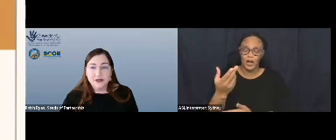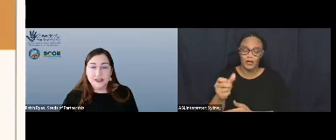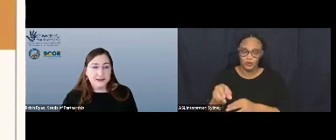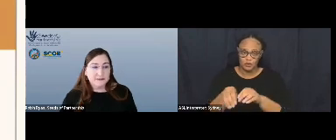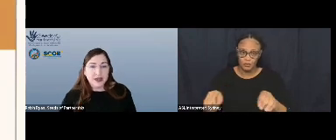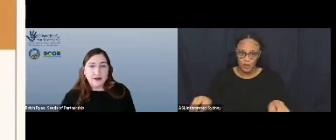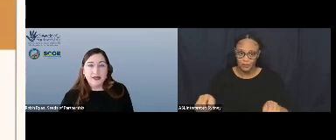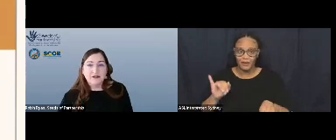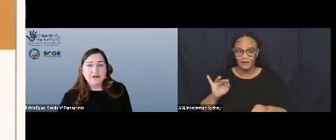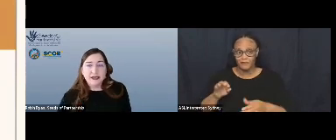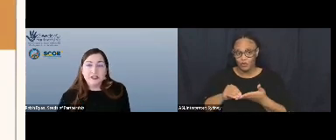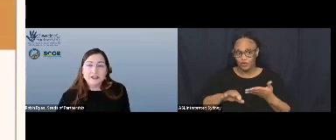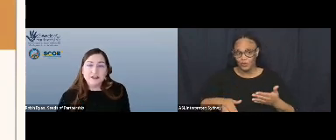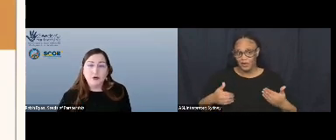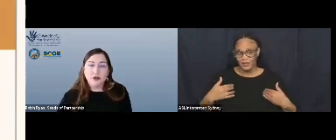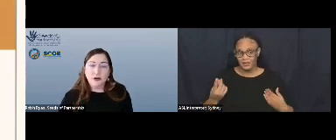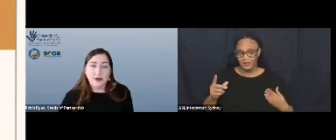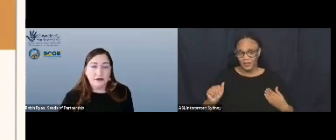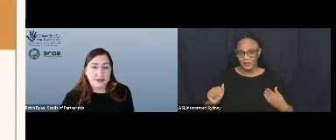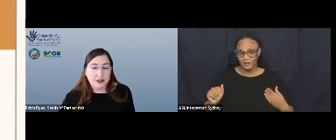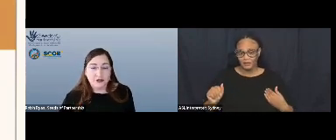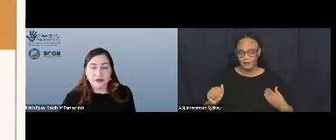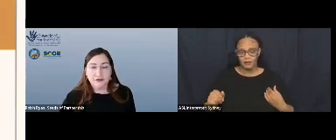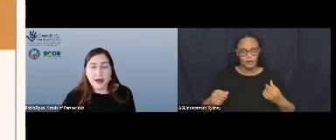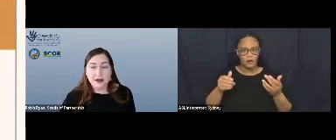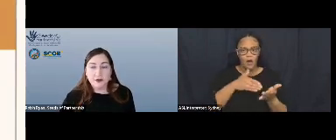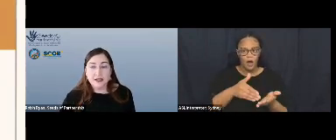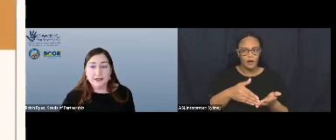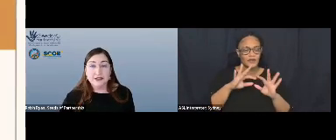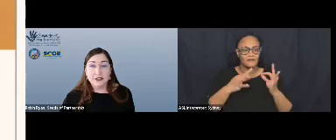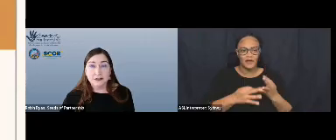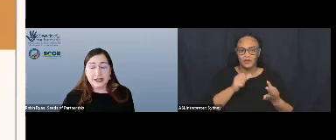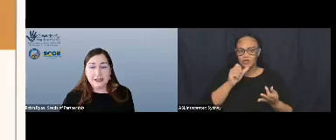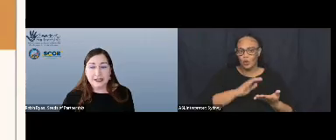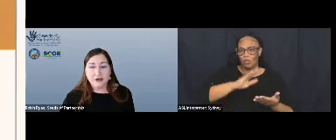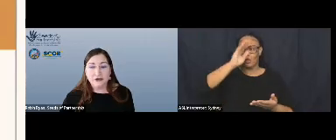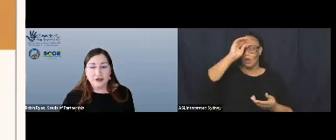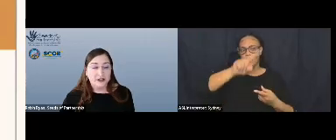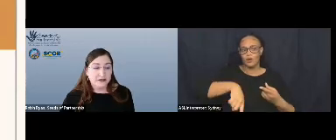here's the thing, many families don't learn about these alternative pathways until late in their